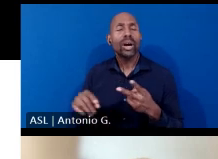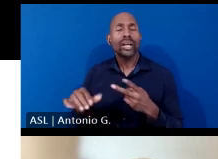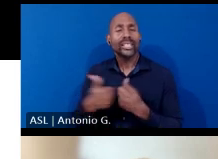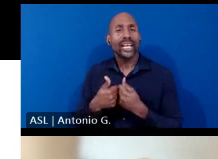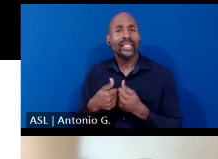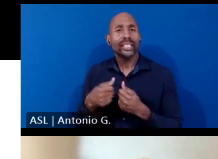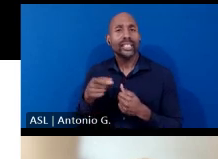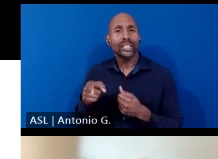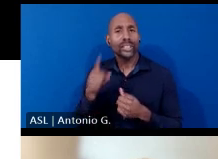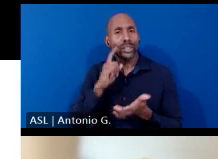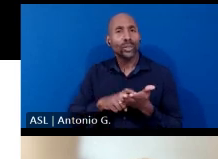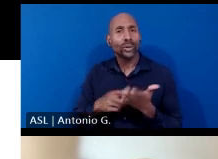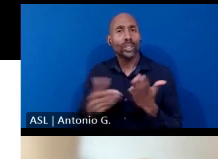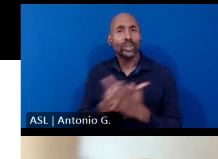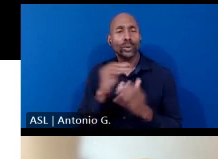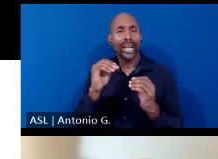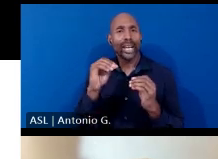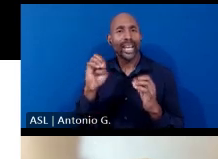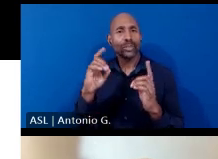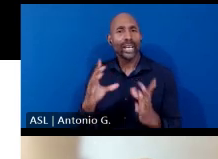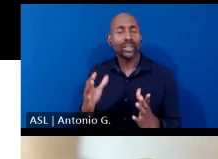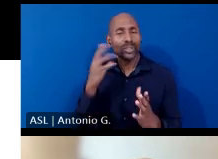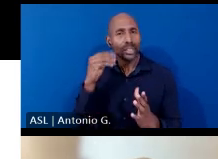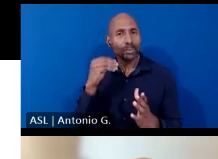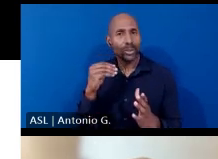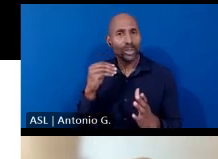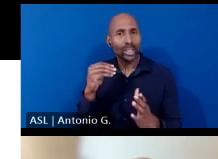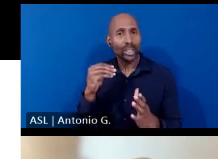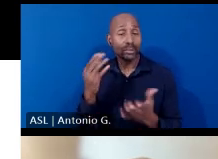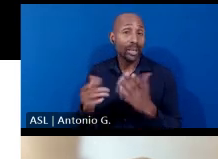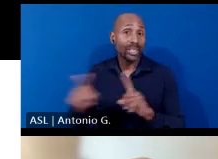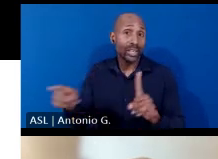might be different from even pre COVID that you're starting to grapple with.